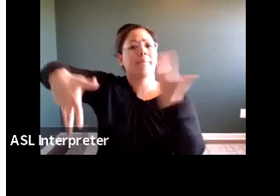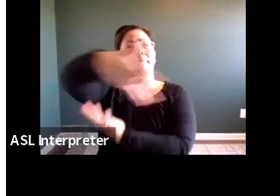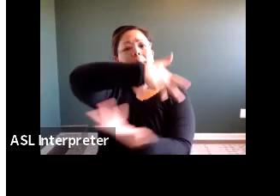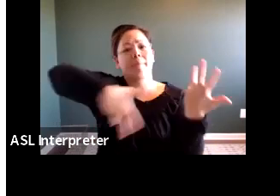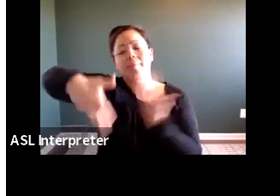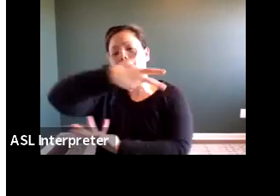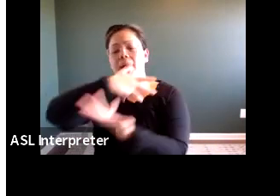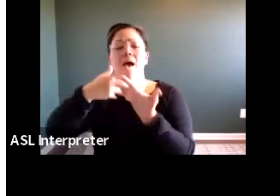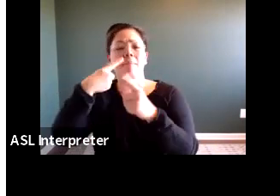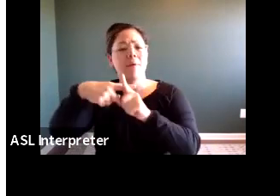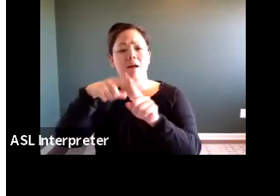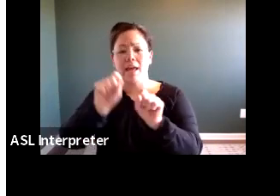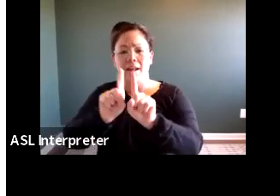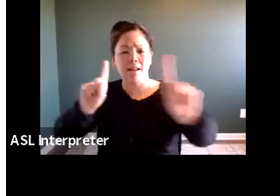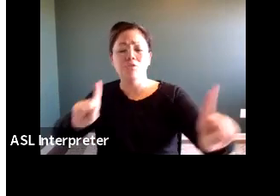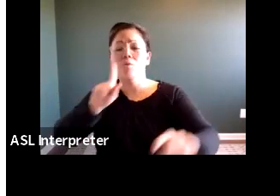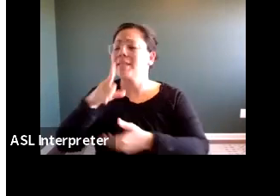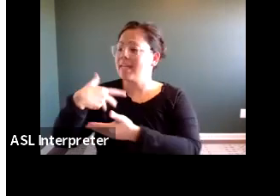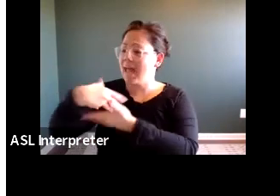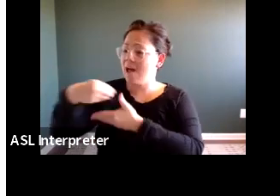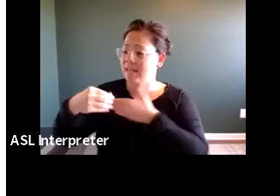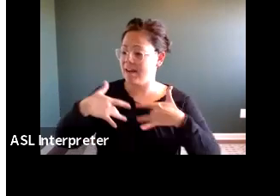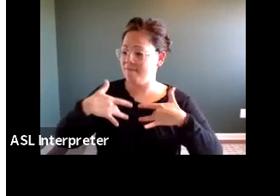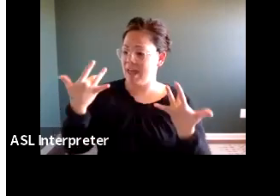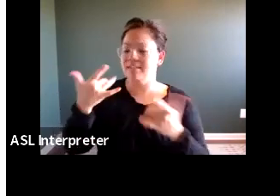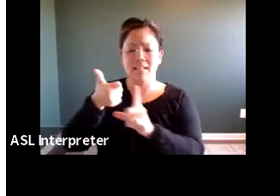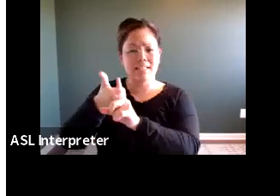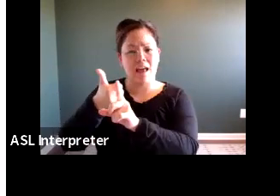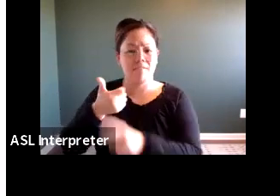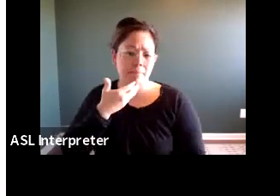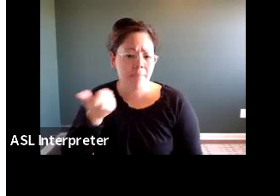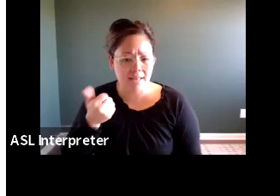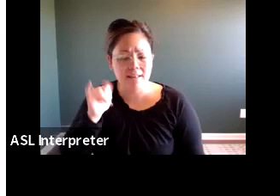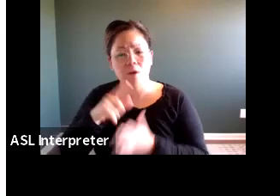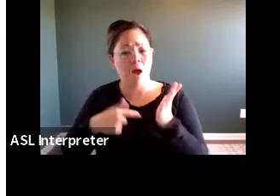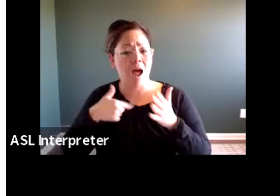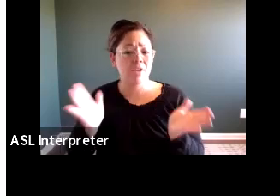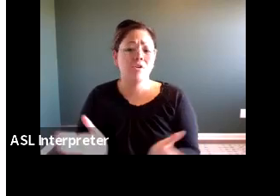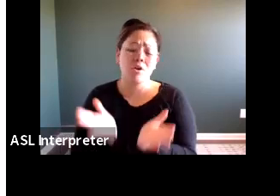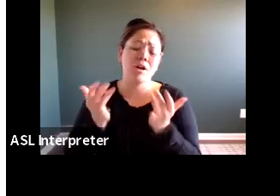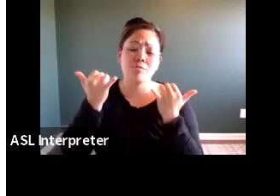So that's why outdoor events really are better in what we, what we encourage more than anything, just because of the great ventilation